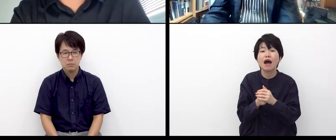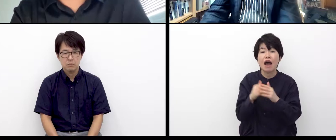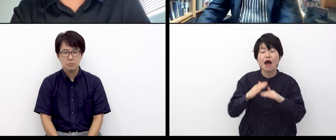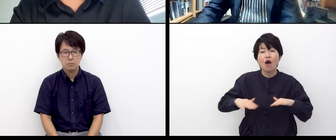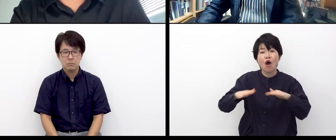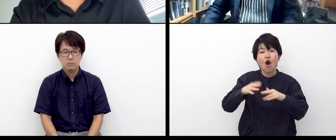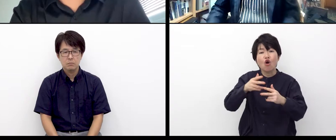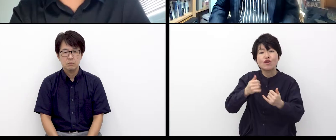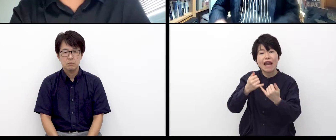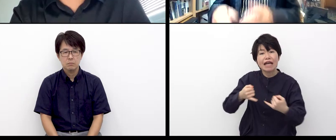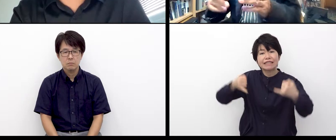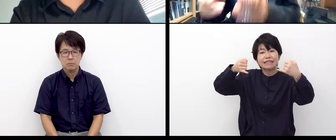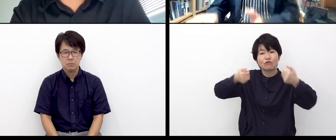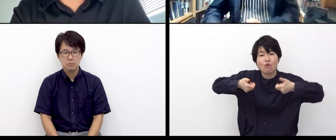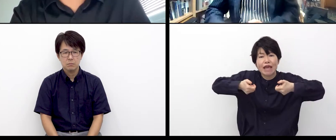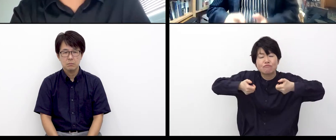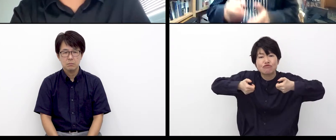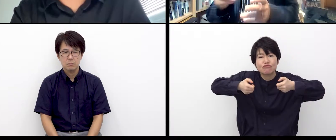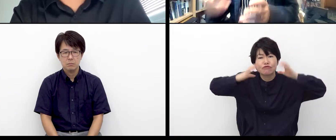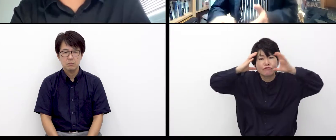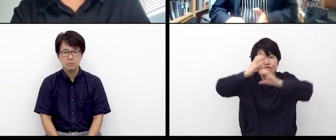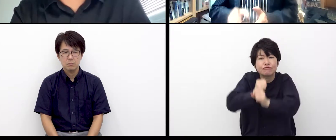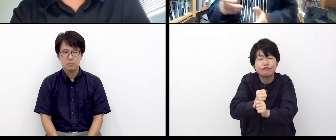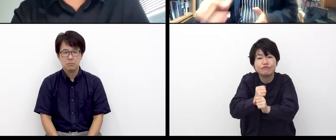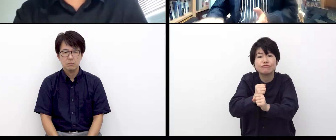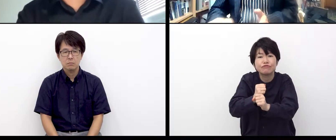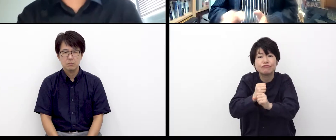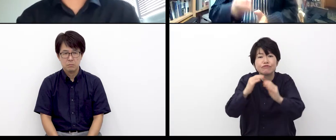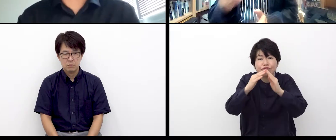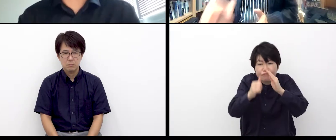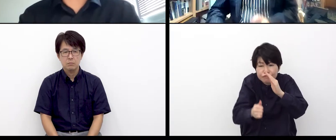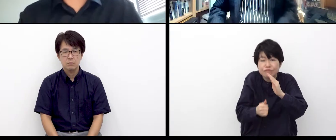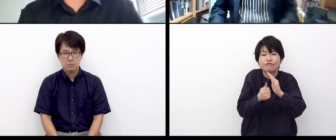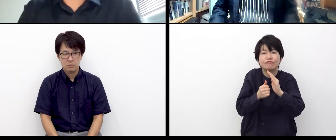Those “hikikomori” who are very active online, which we mentioned previously,